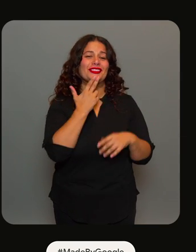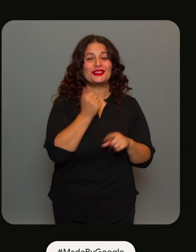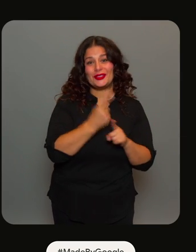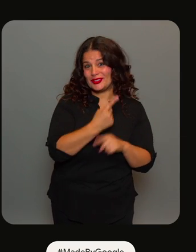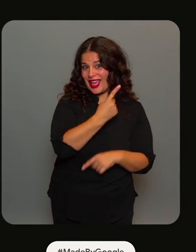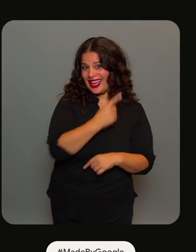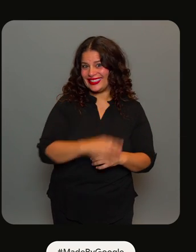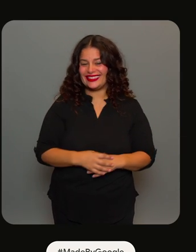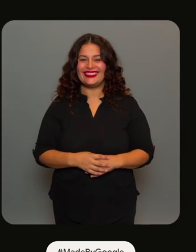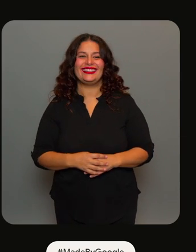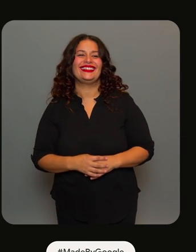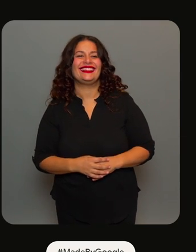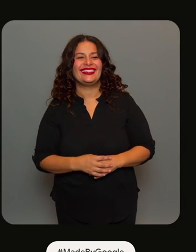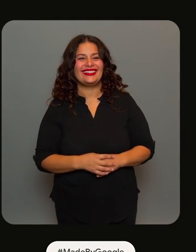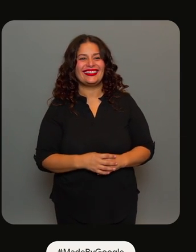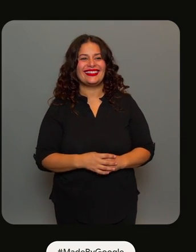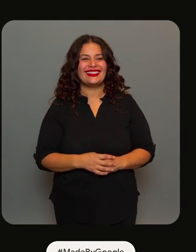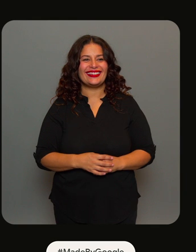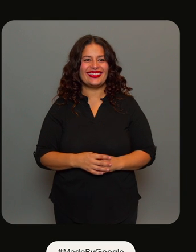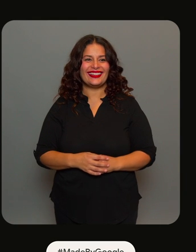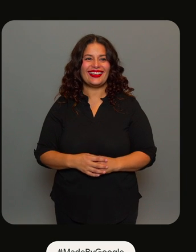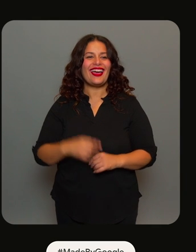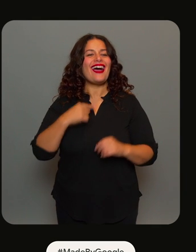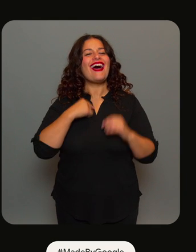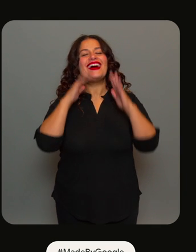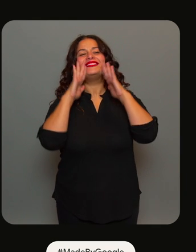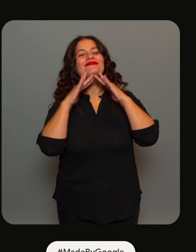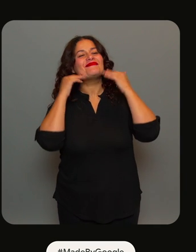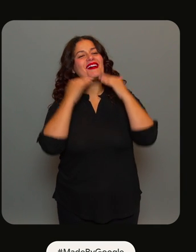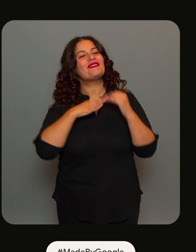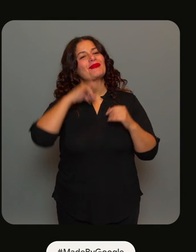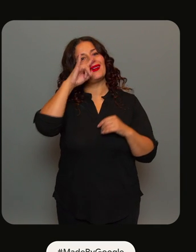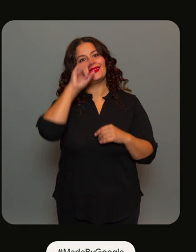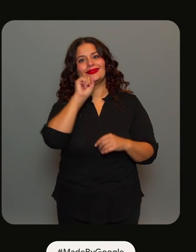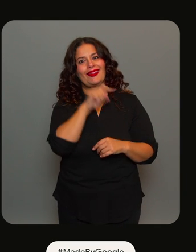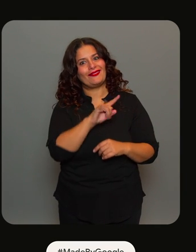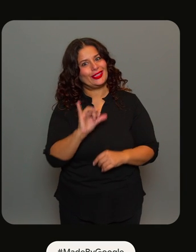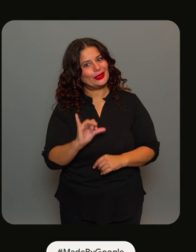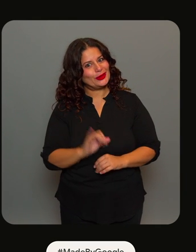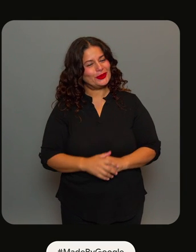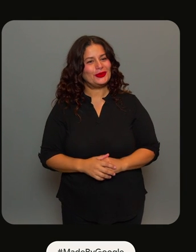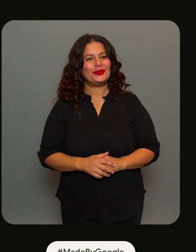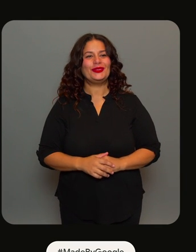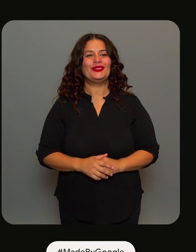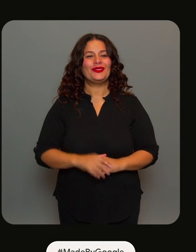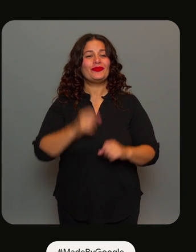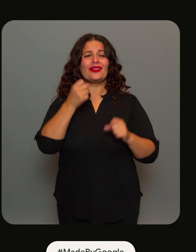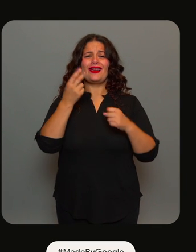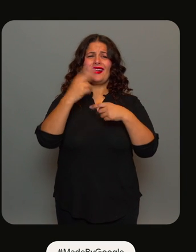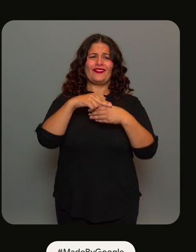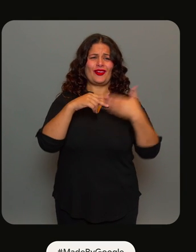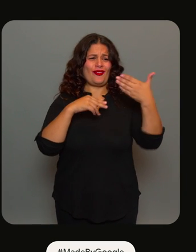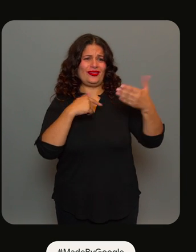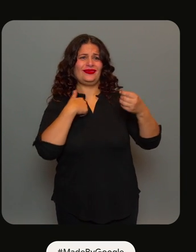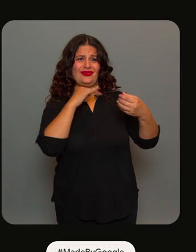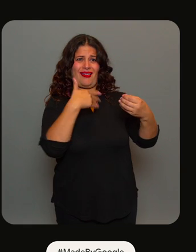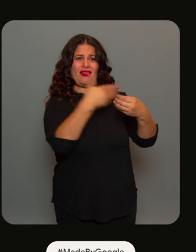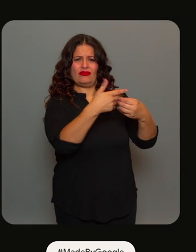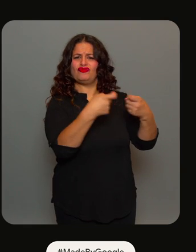It always makes me smile, and my kids love it, too. And of course, the dock itself serves as a charger, so your tablet is always ready for